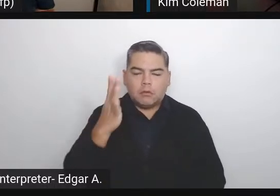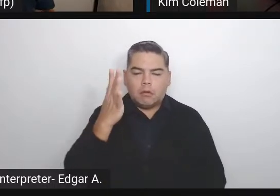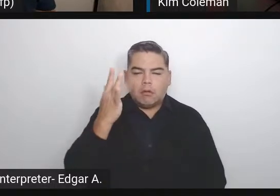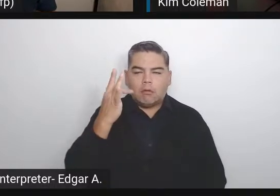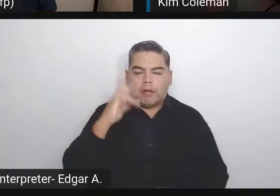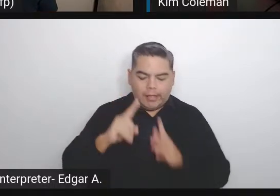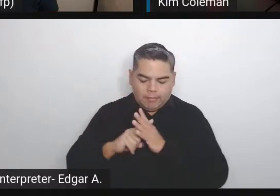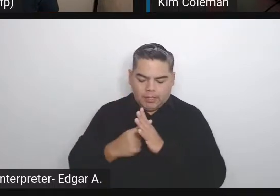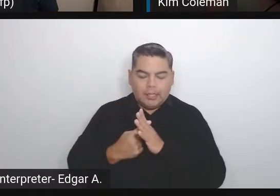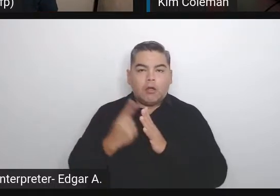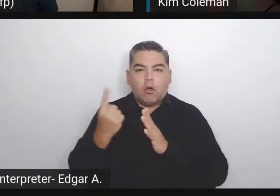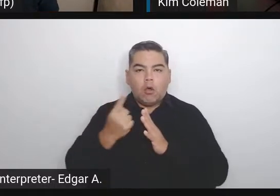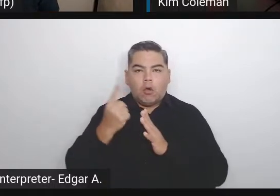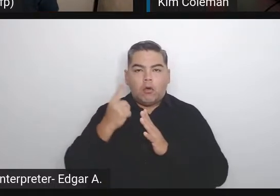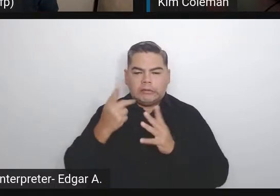Using those tools